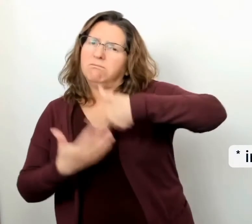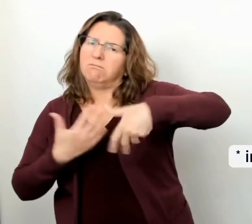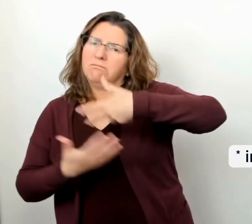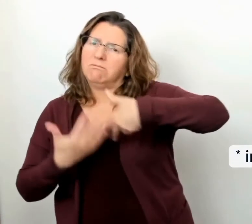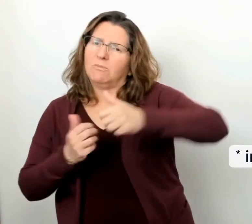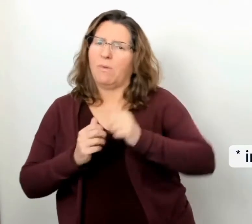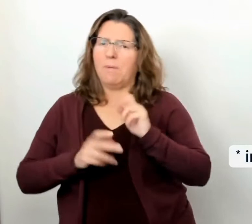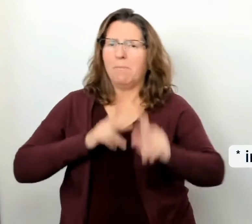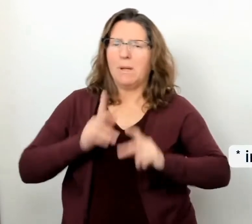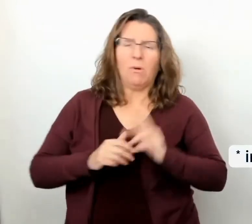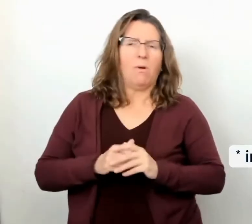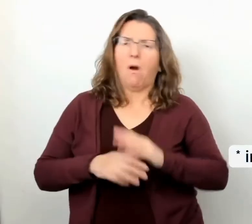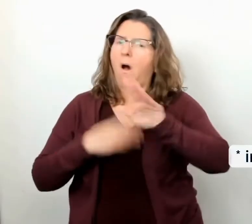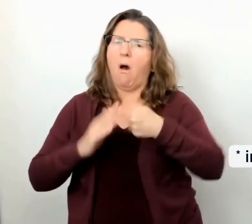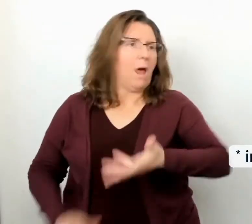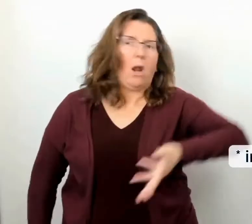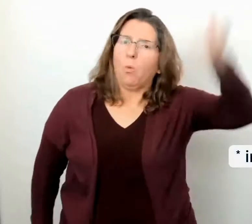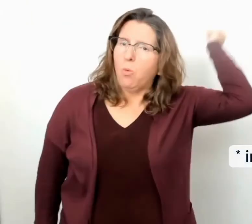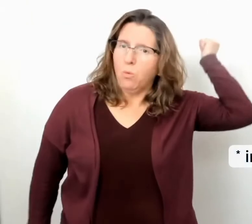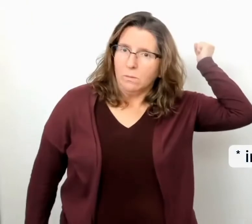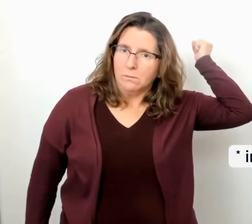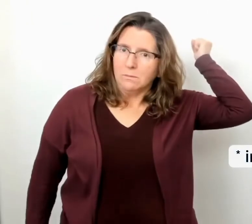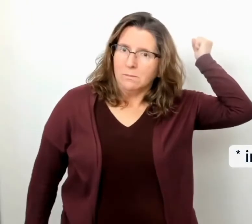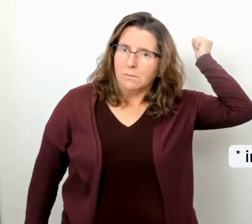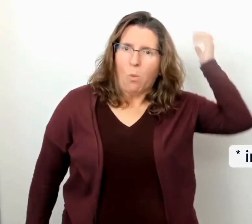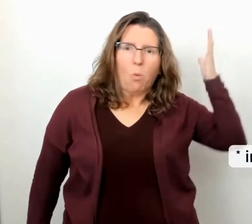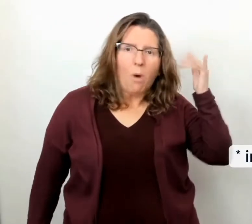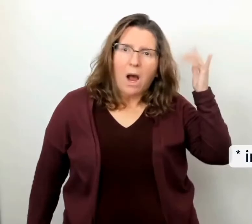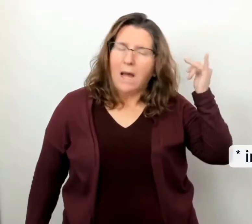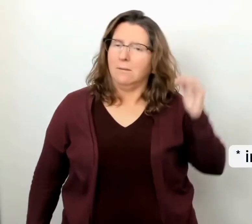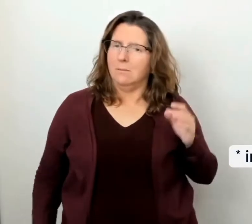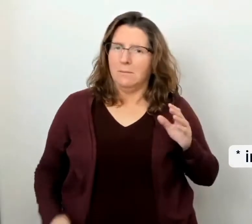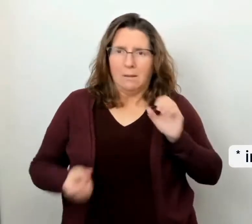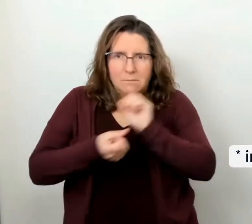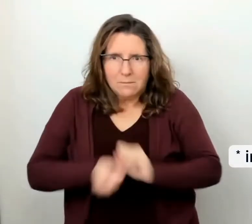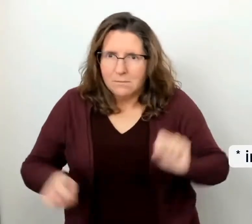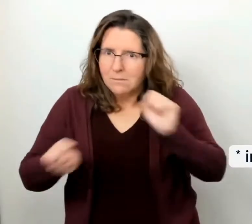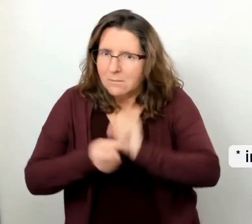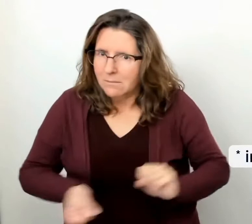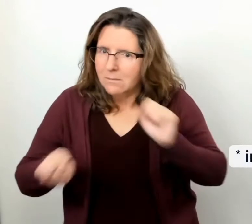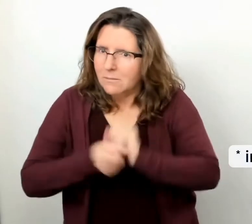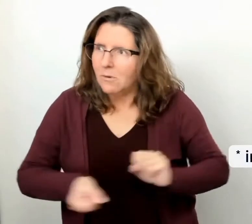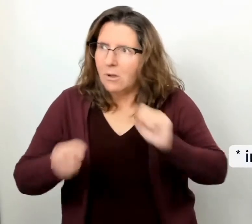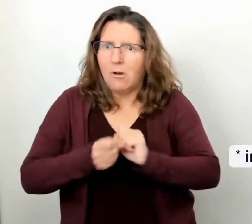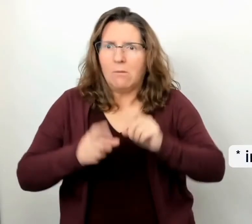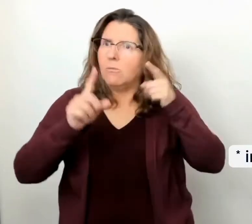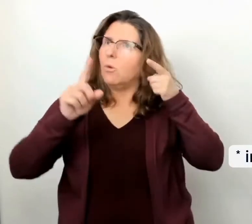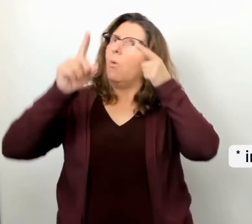All those opportunities were stolen from me because I could take the time away